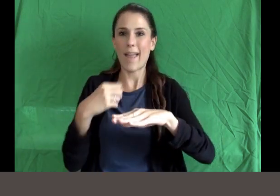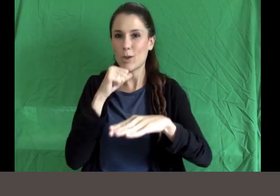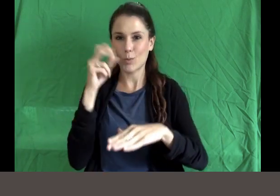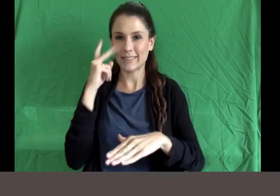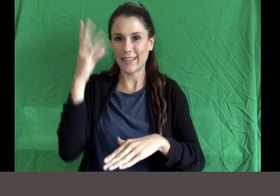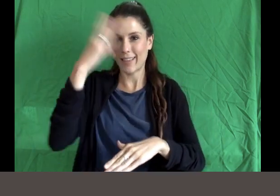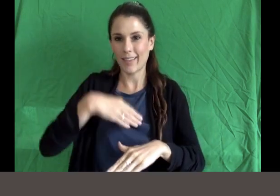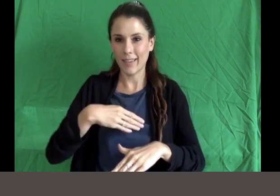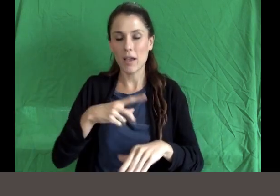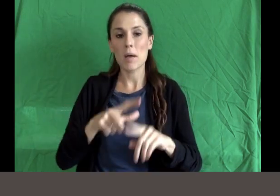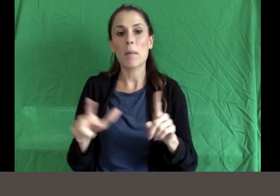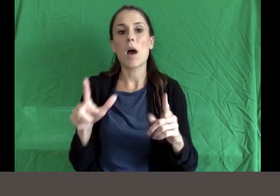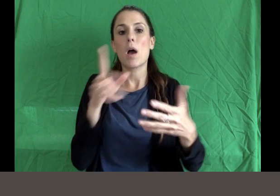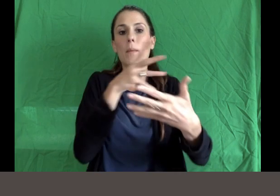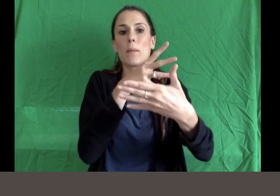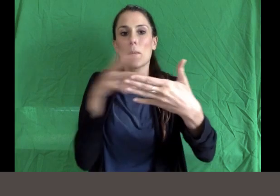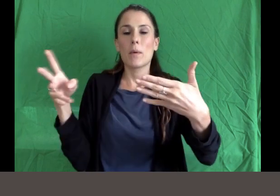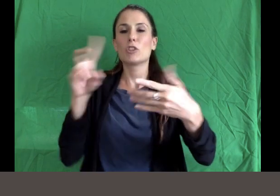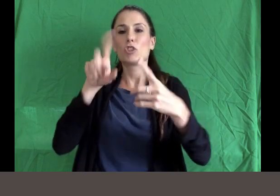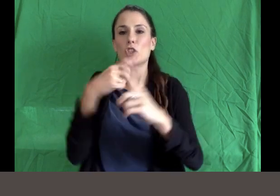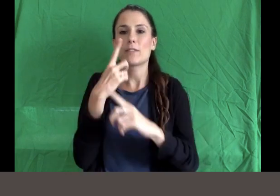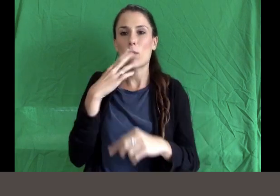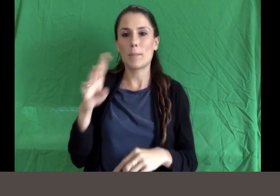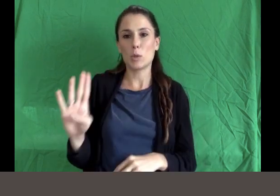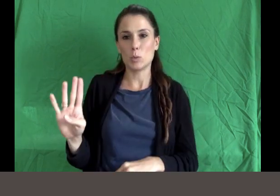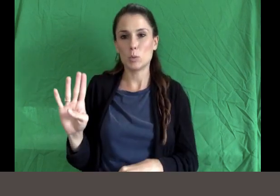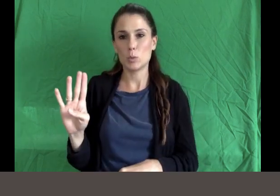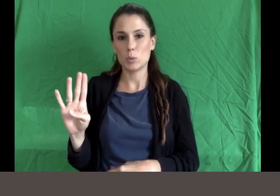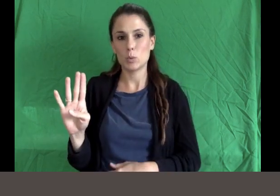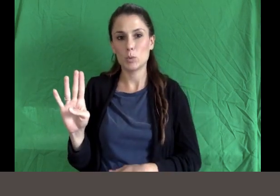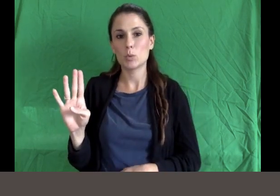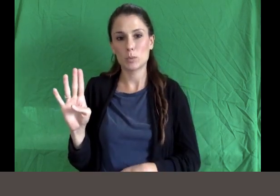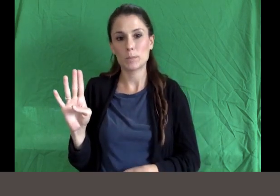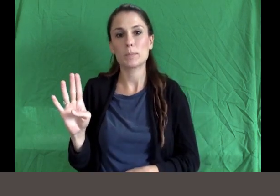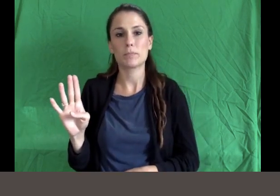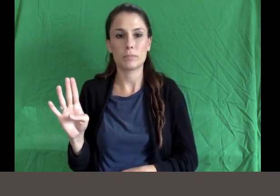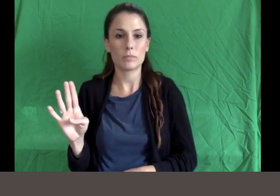addition to being able to measure from zero all the way to the top of the bar and do a length